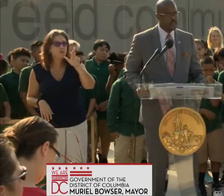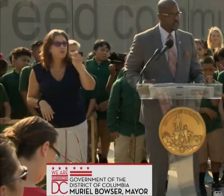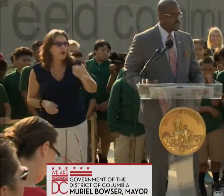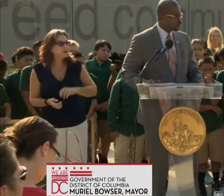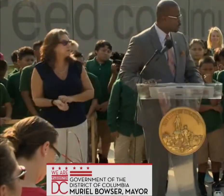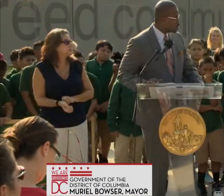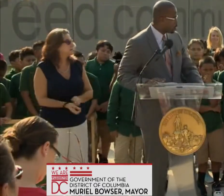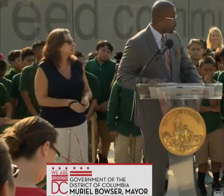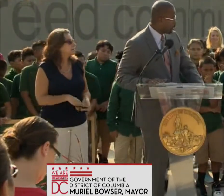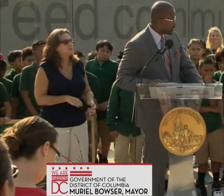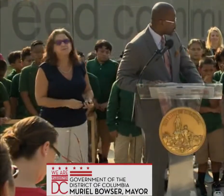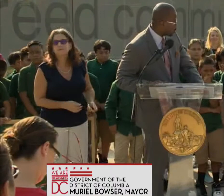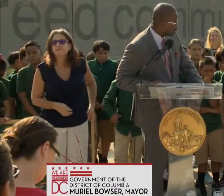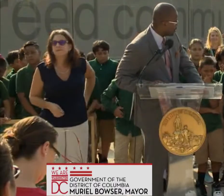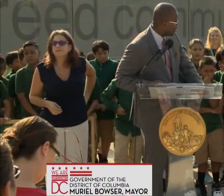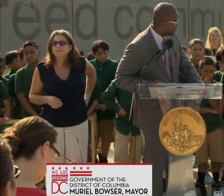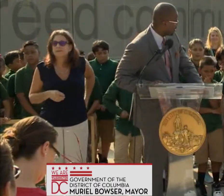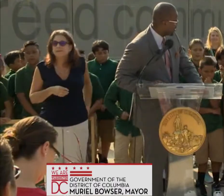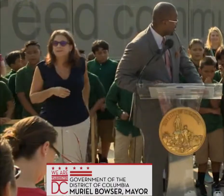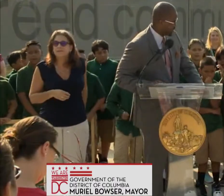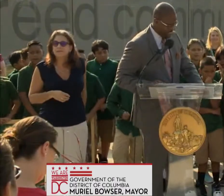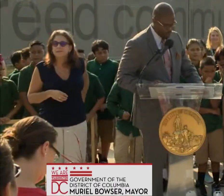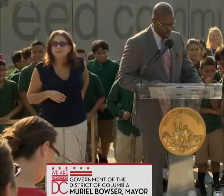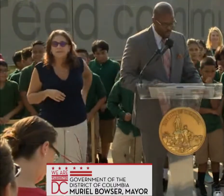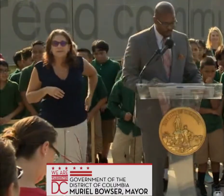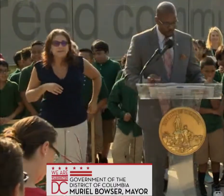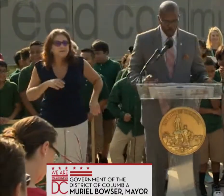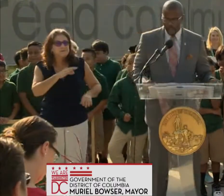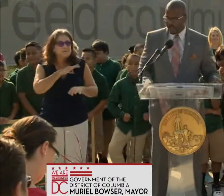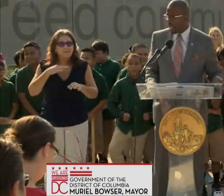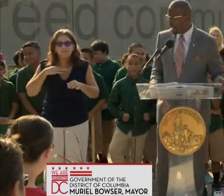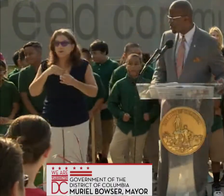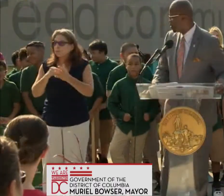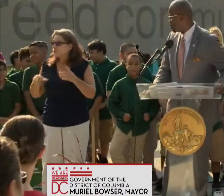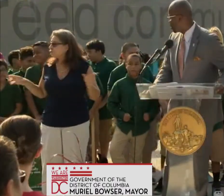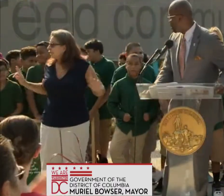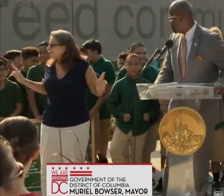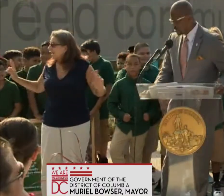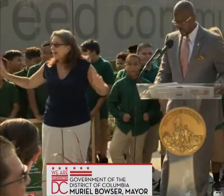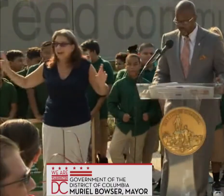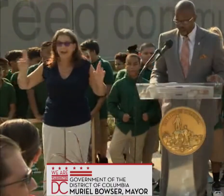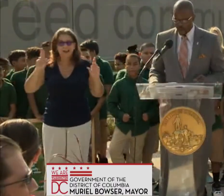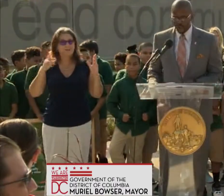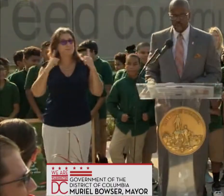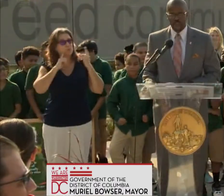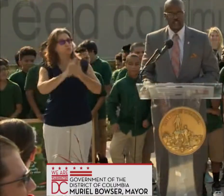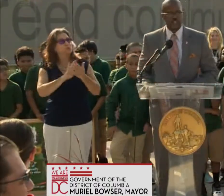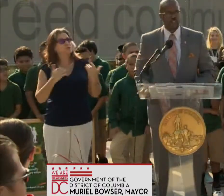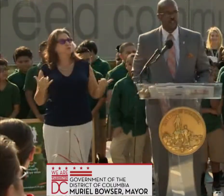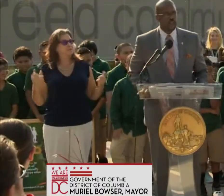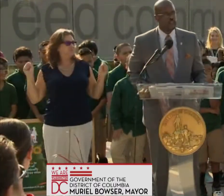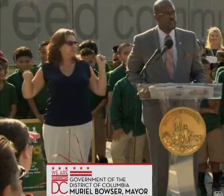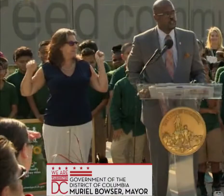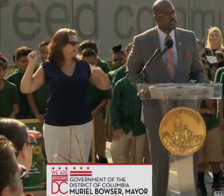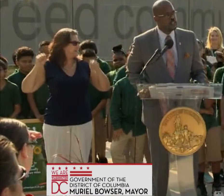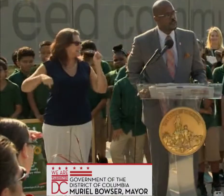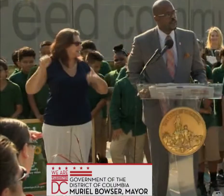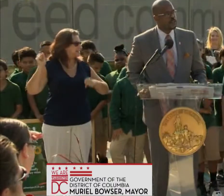students are you ready to go to school all right well we're ready to have you so we can't wait for you to continue to learn so you continue to make the